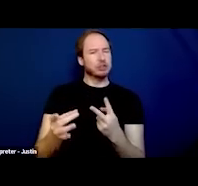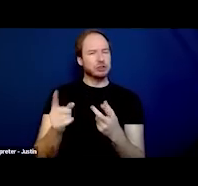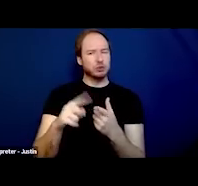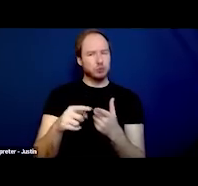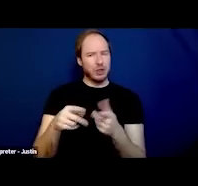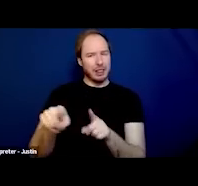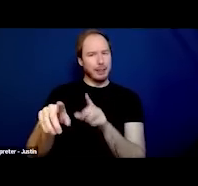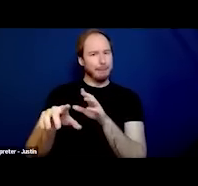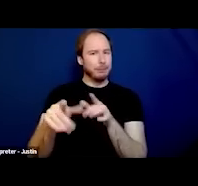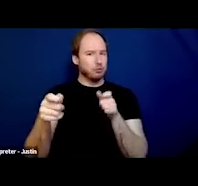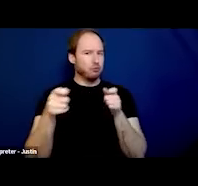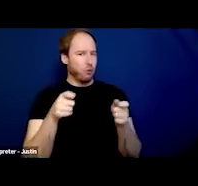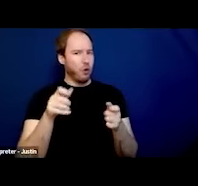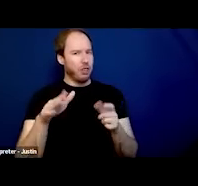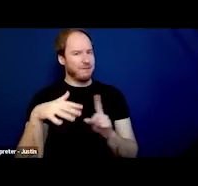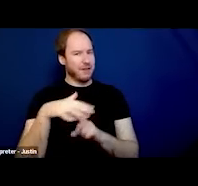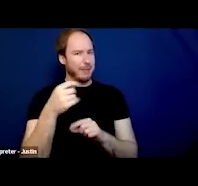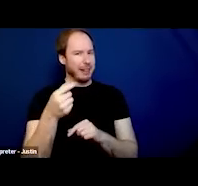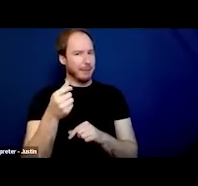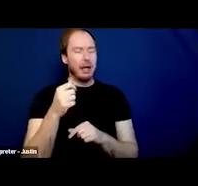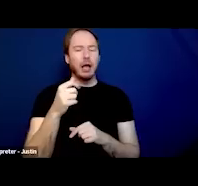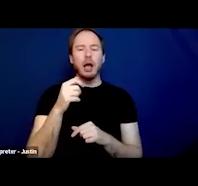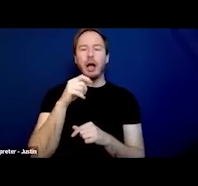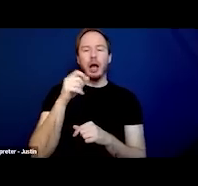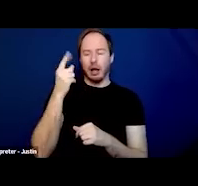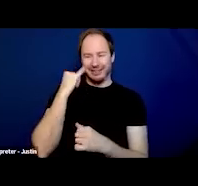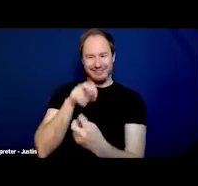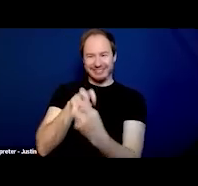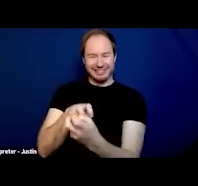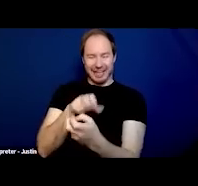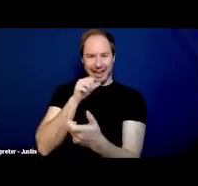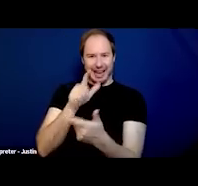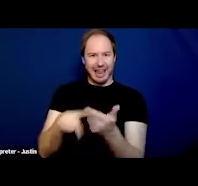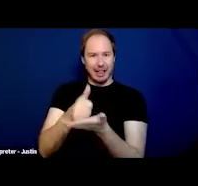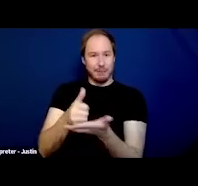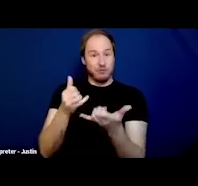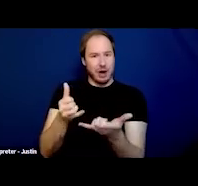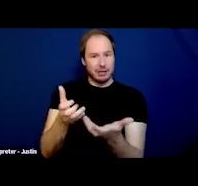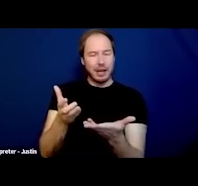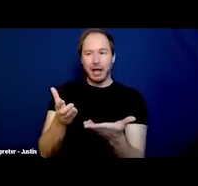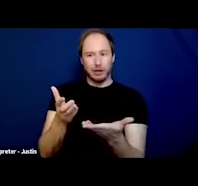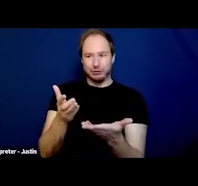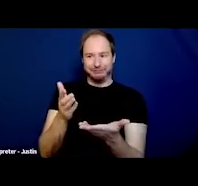It kind of sets a limit that we're not going to continue this conversation here with this happening in the middle of the community room,